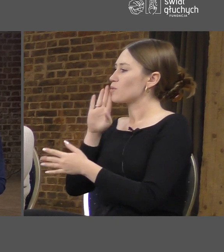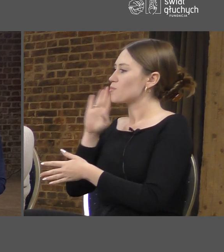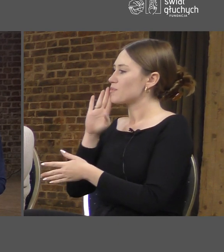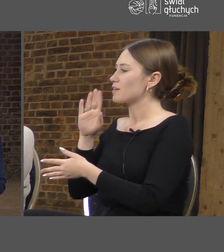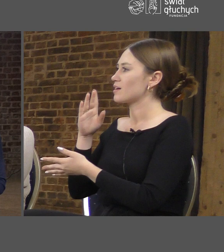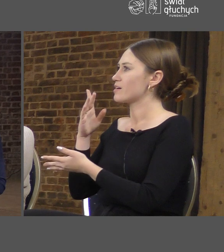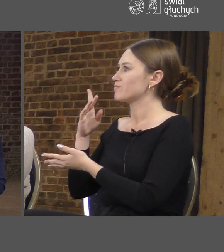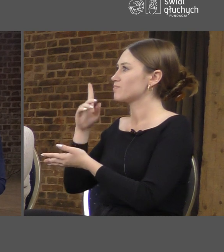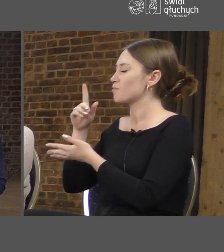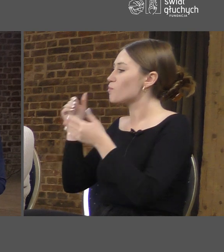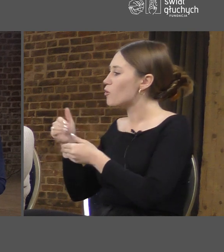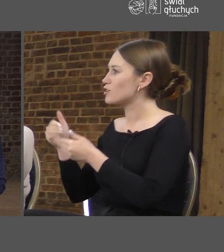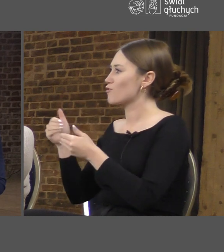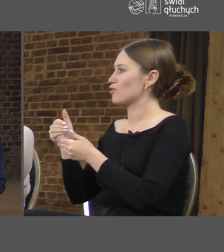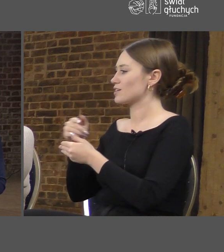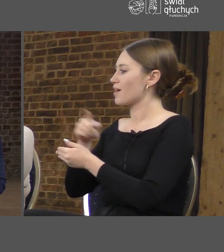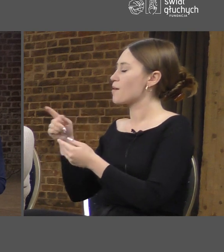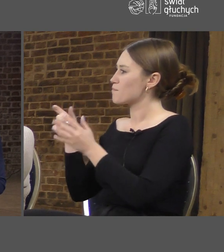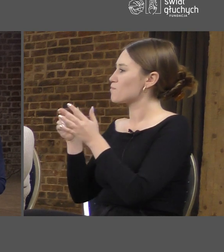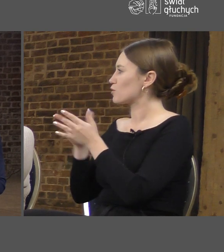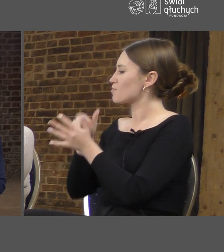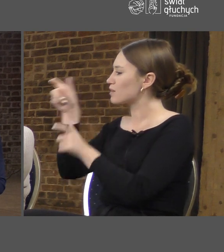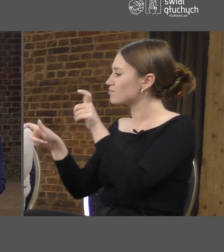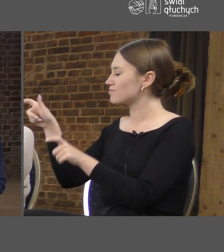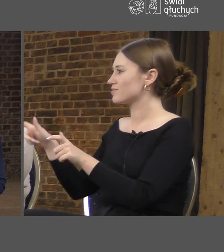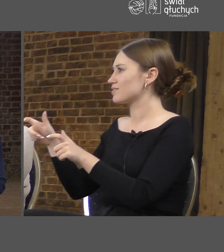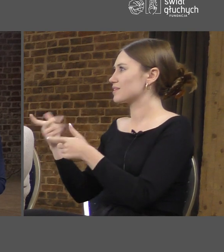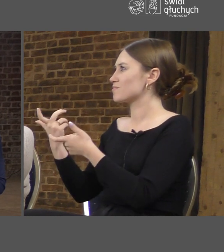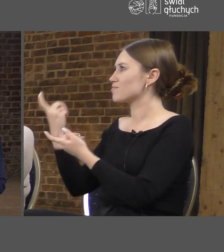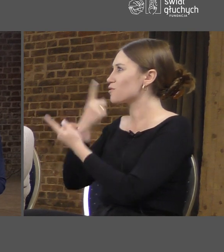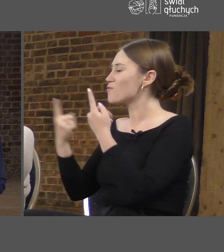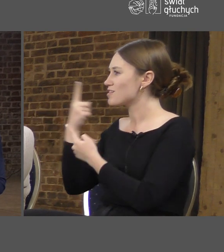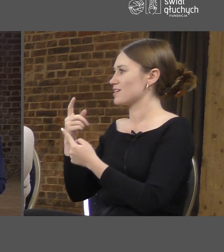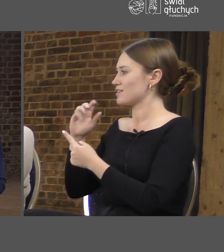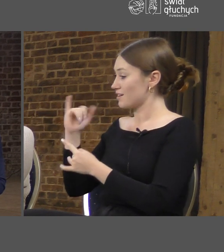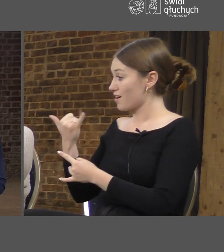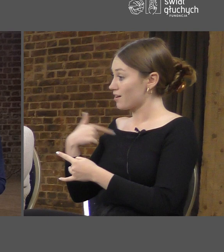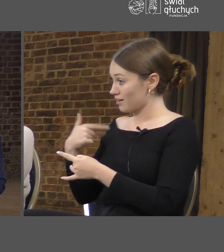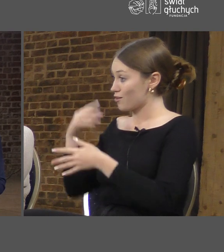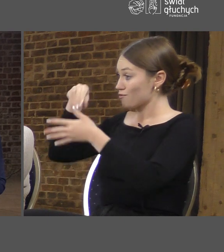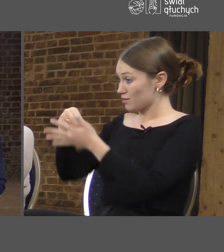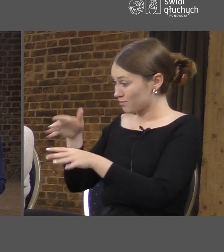Nevertheless, you have to individually answer the question for yourself: "Am I suitable for this profession?".